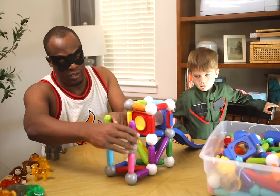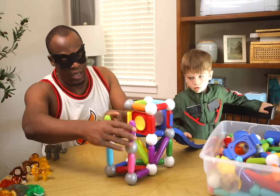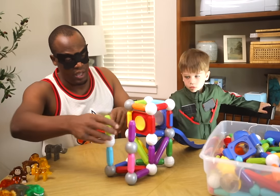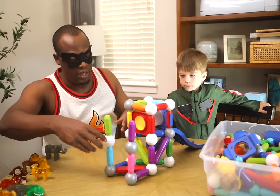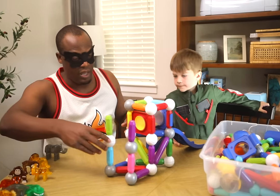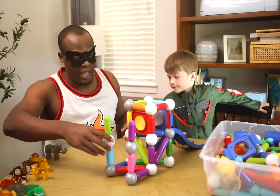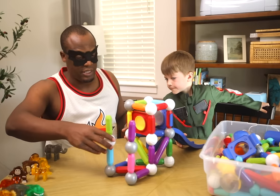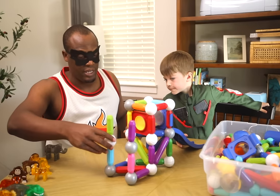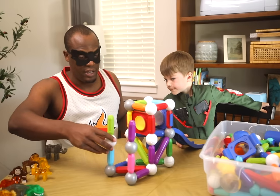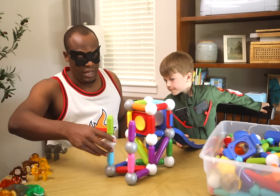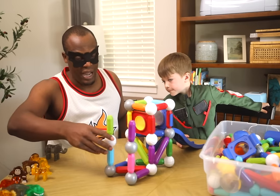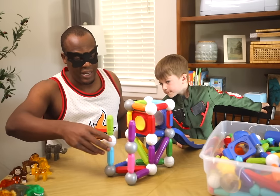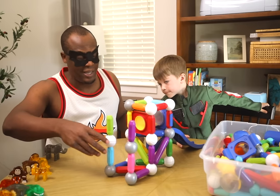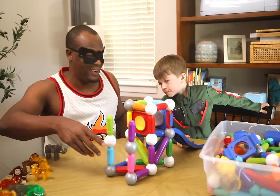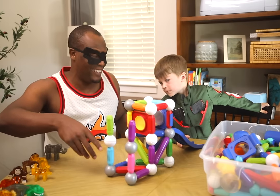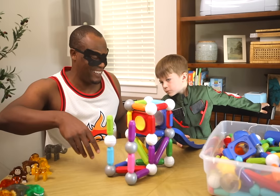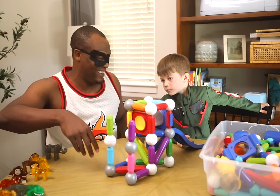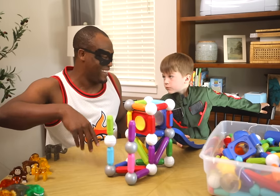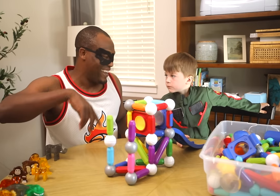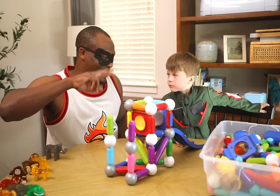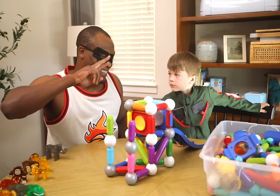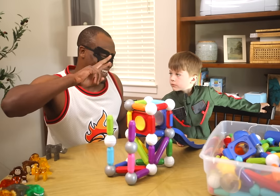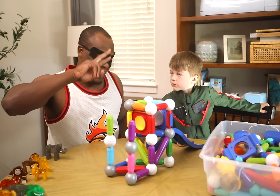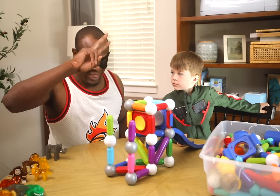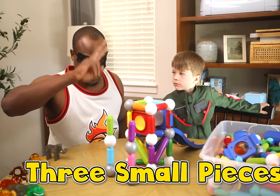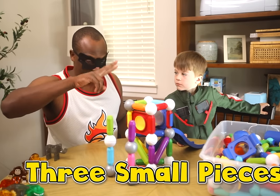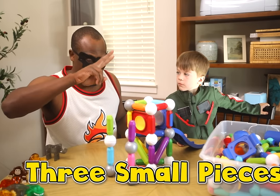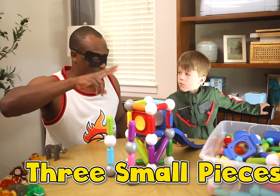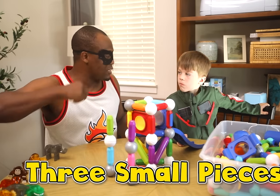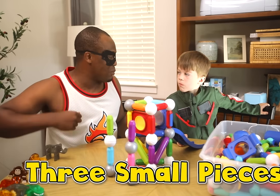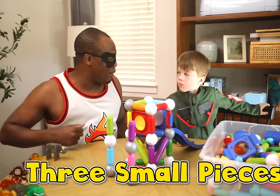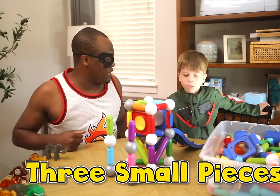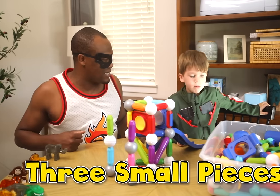Okay, actually, I need, I need three more small pieces.